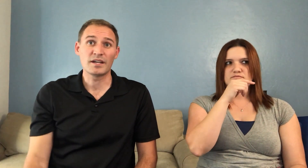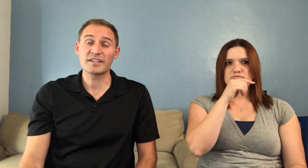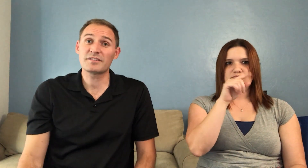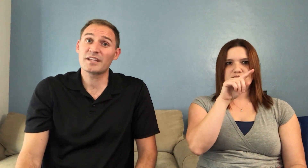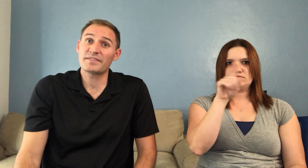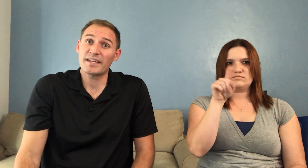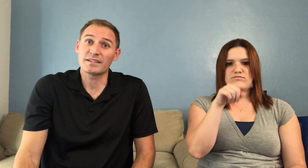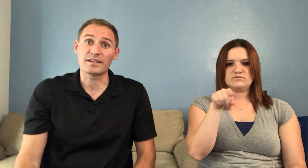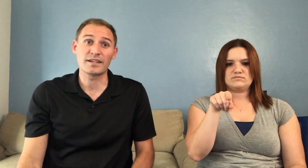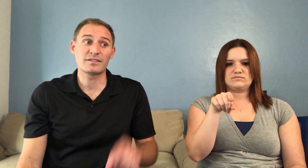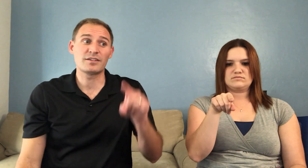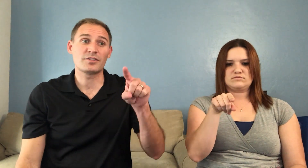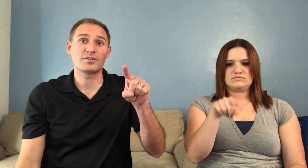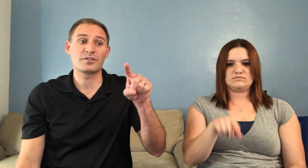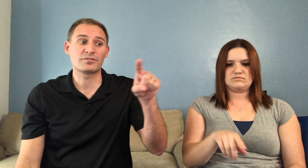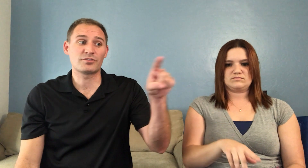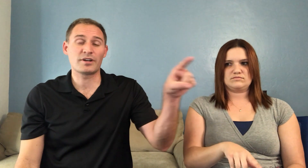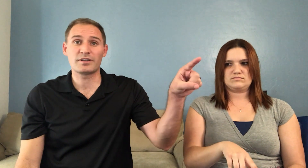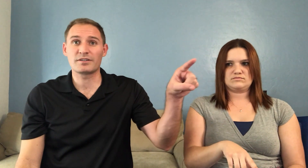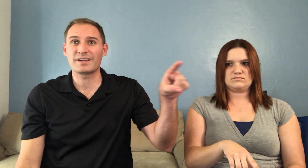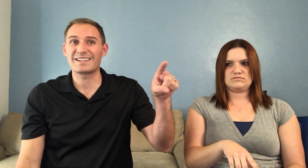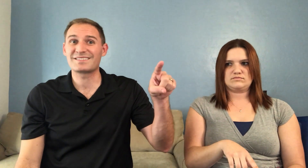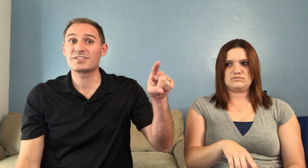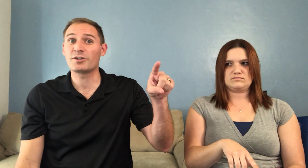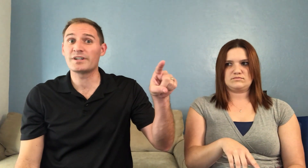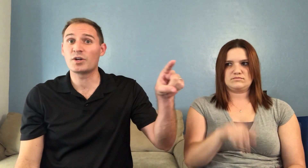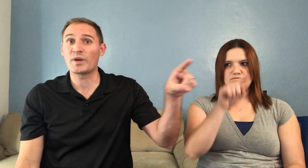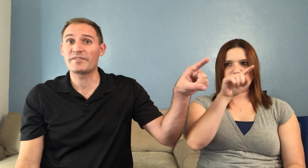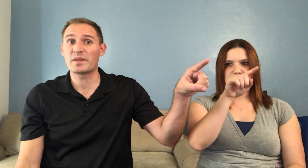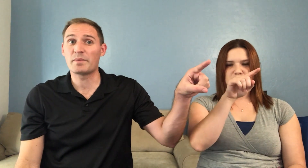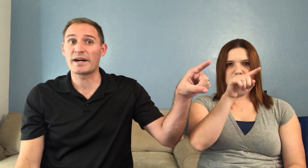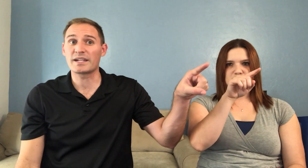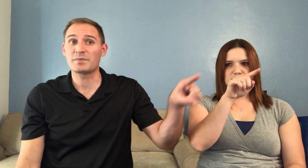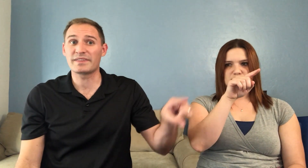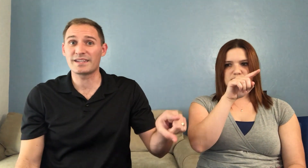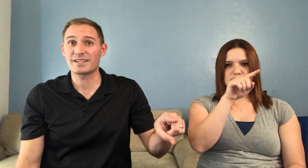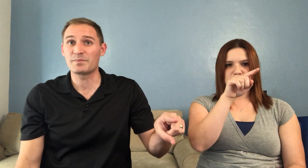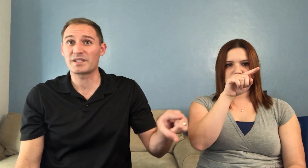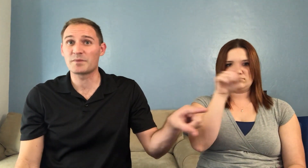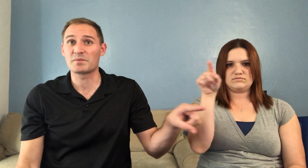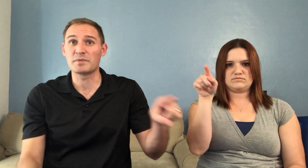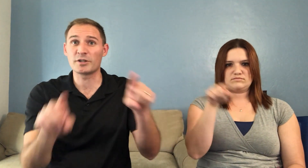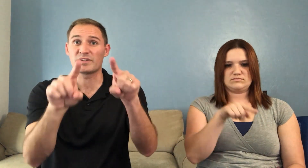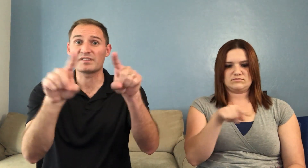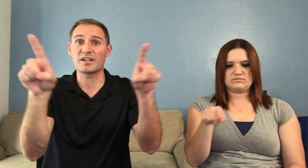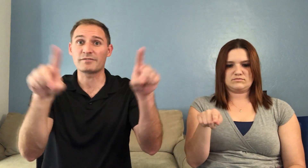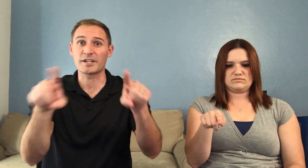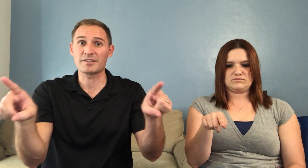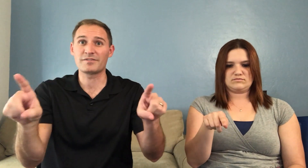Unless you're left-handed, and then you know, you're drawing you're still going away from the body but then it becomes a mirror of itself, right?